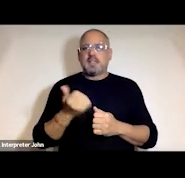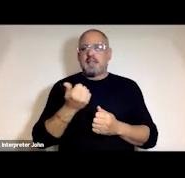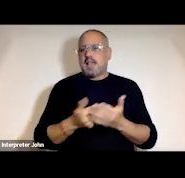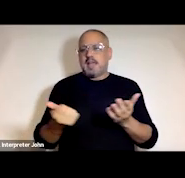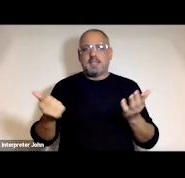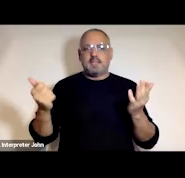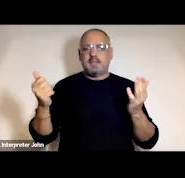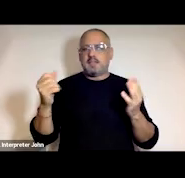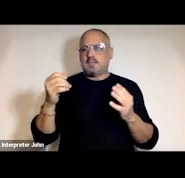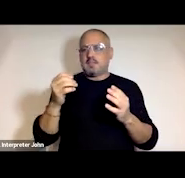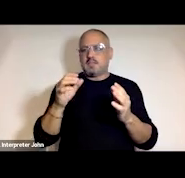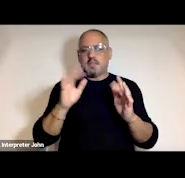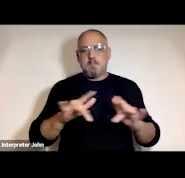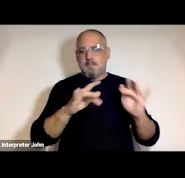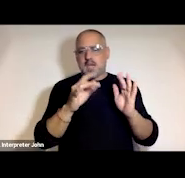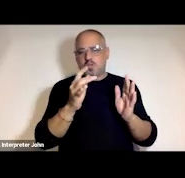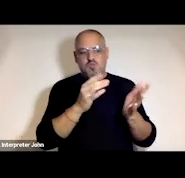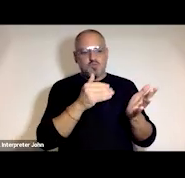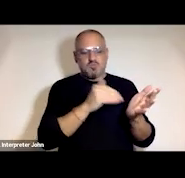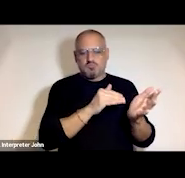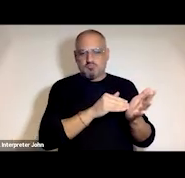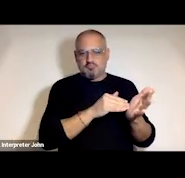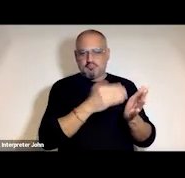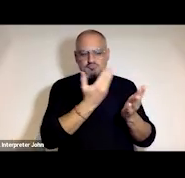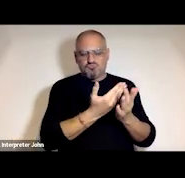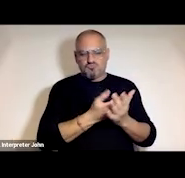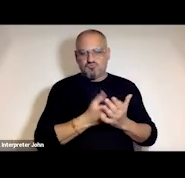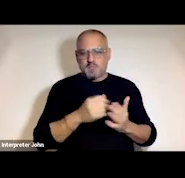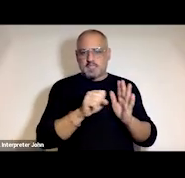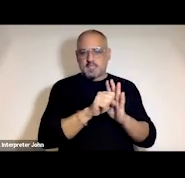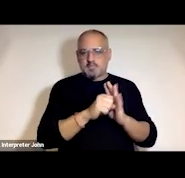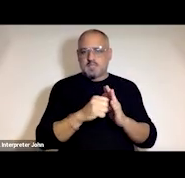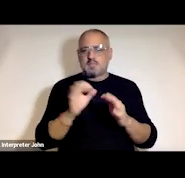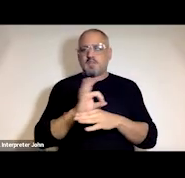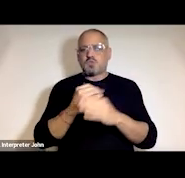in the person's medical records that documents their symptoms and/or functional limitations.